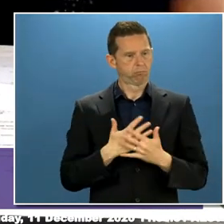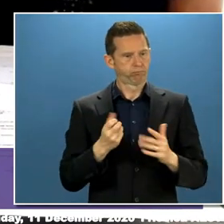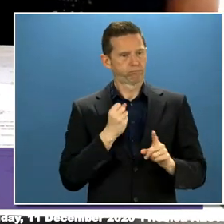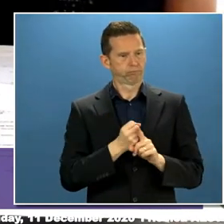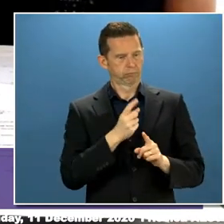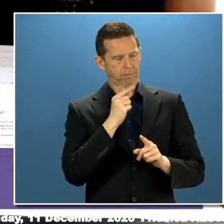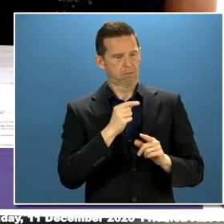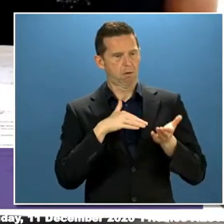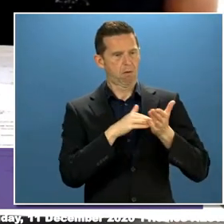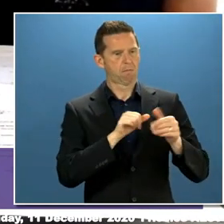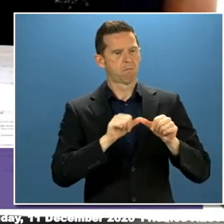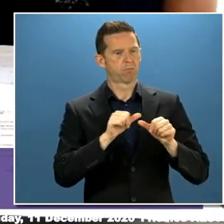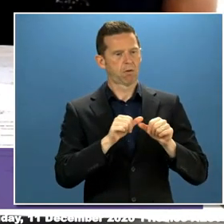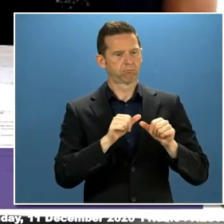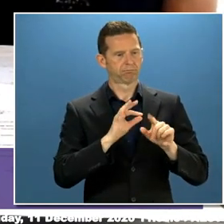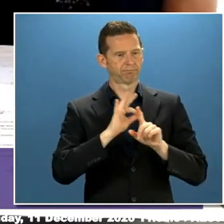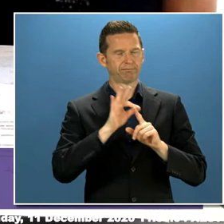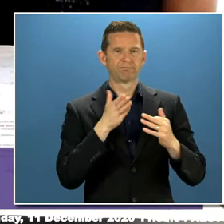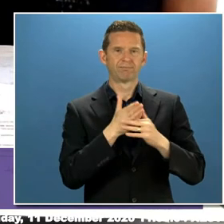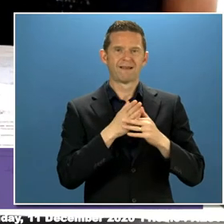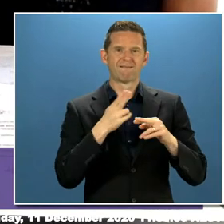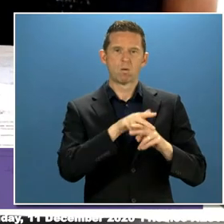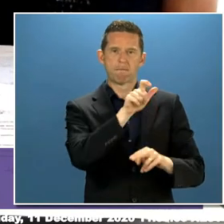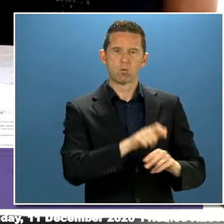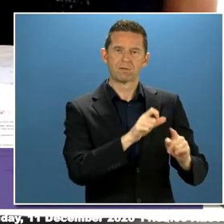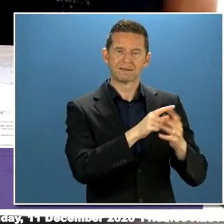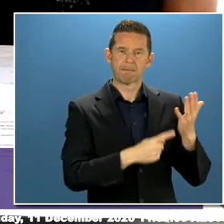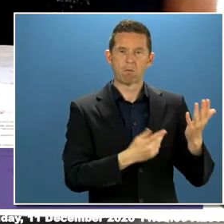with disability, whether it be, as I said, to get a job or work within an